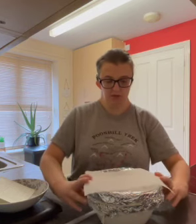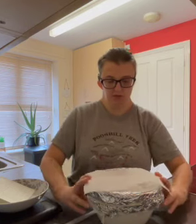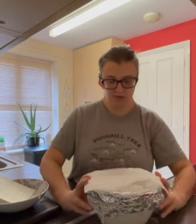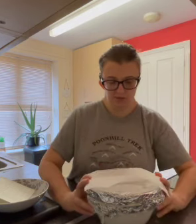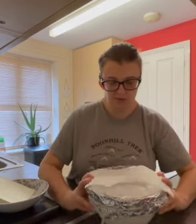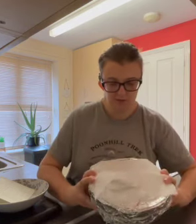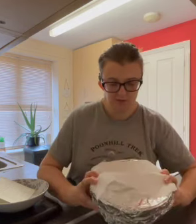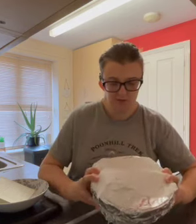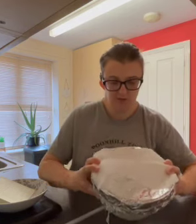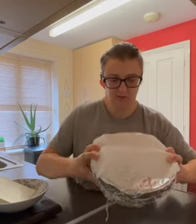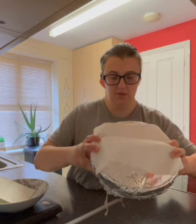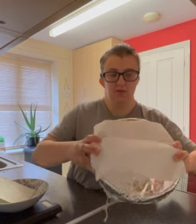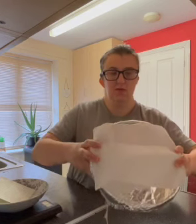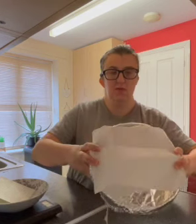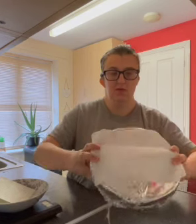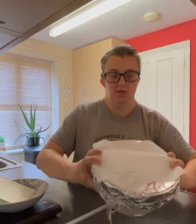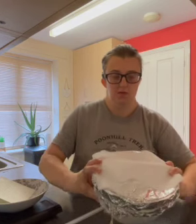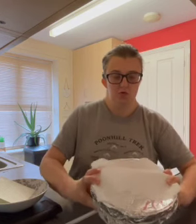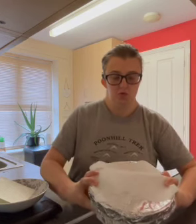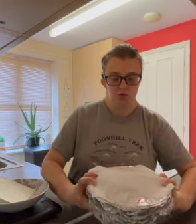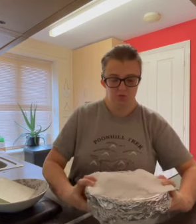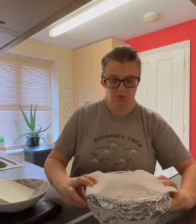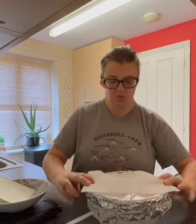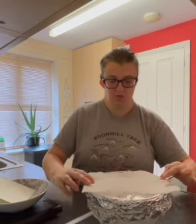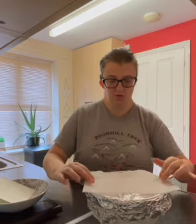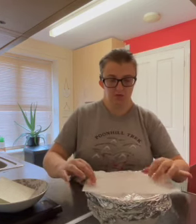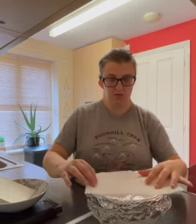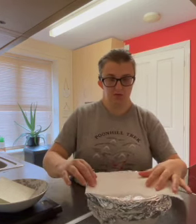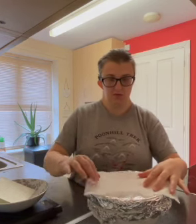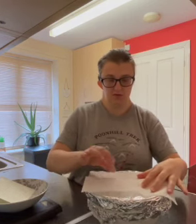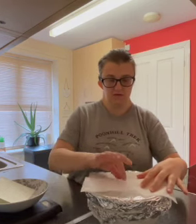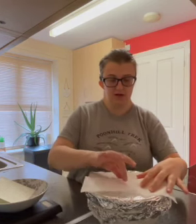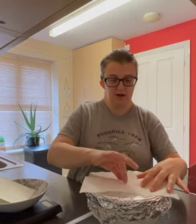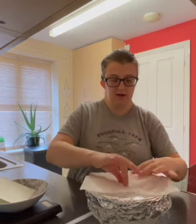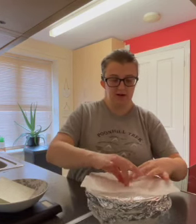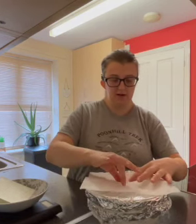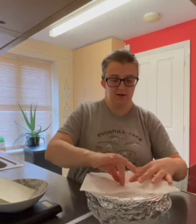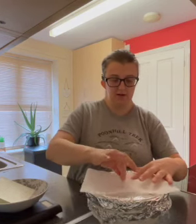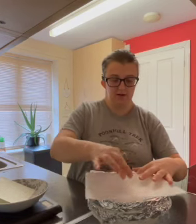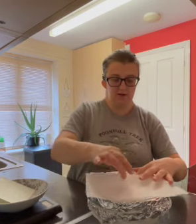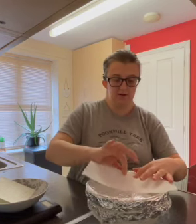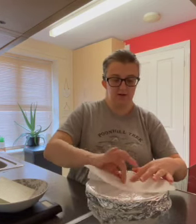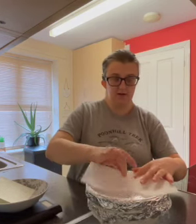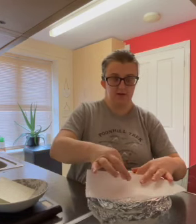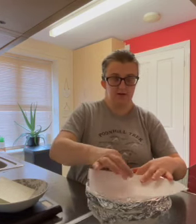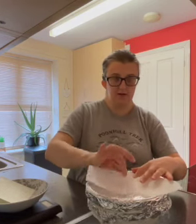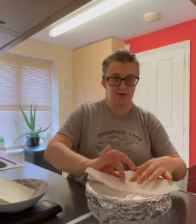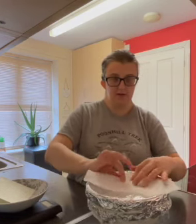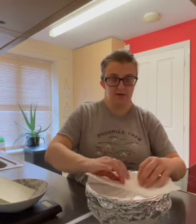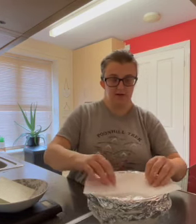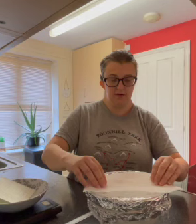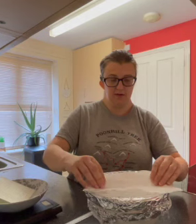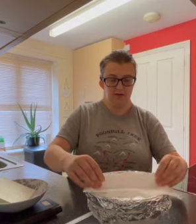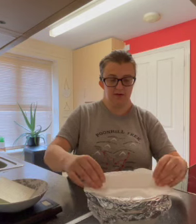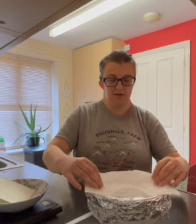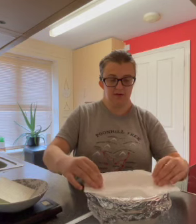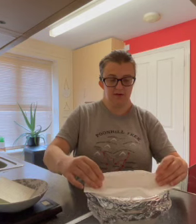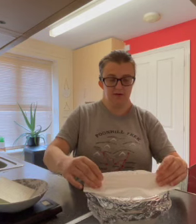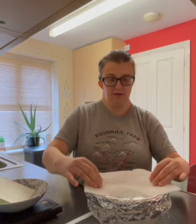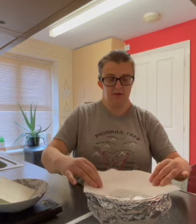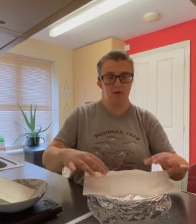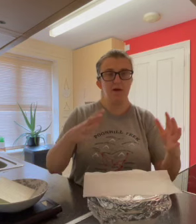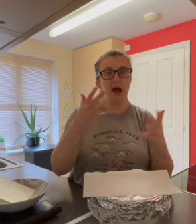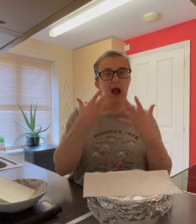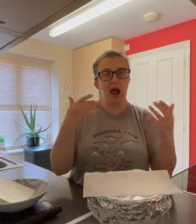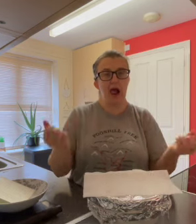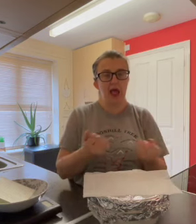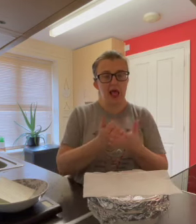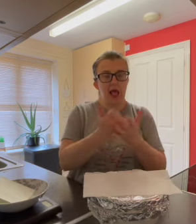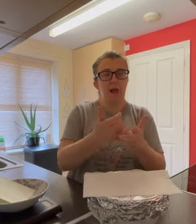You can see the pleated across the middle,